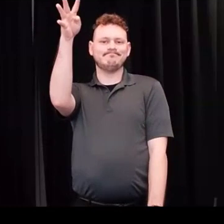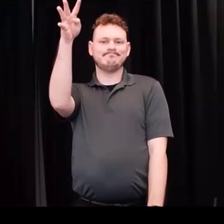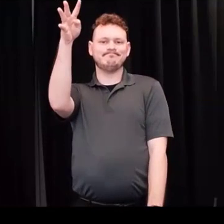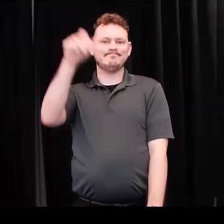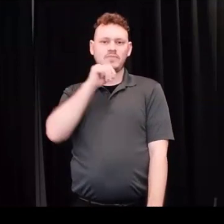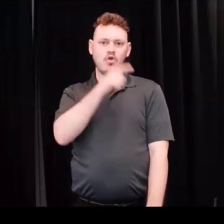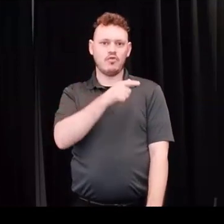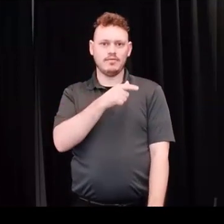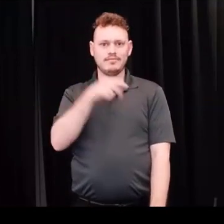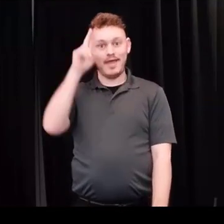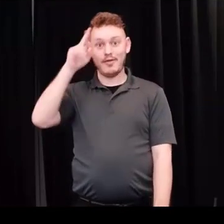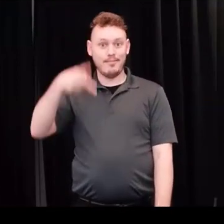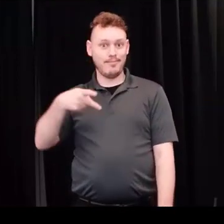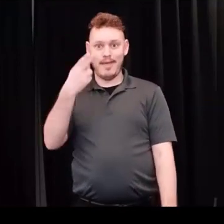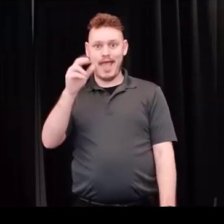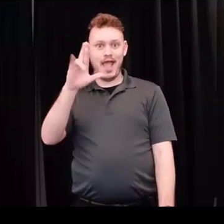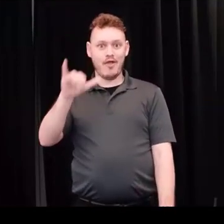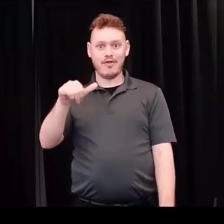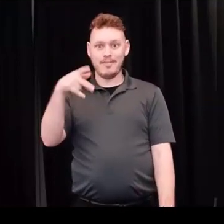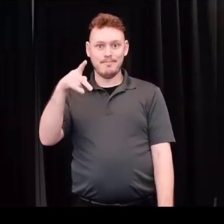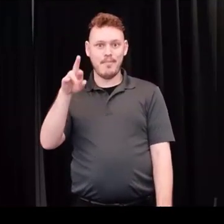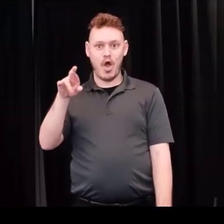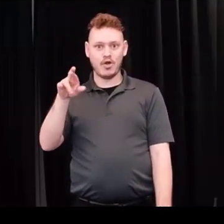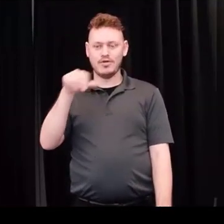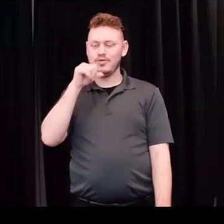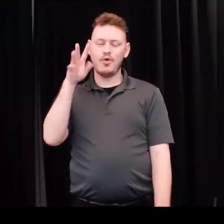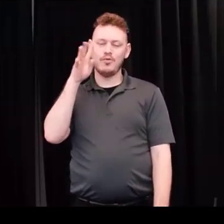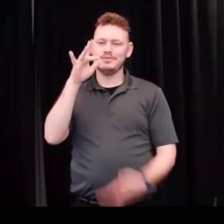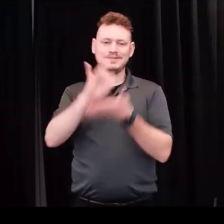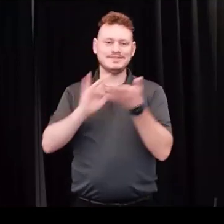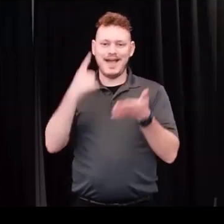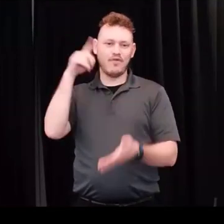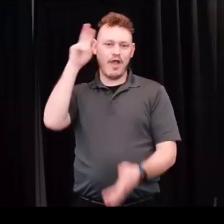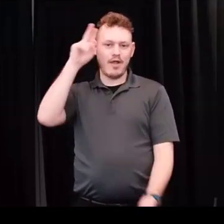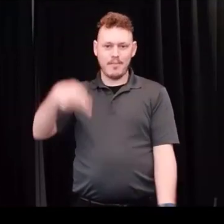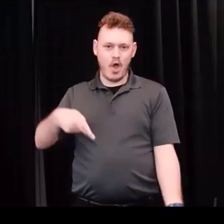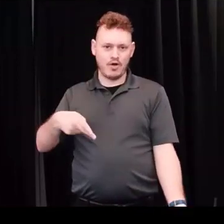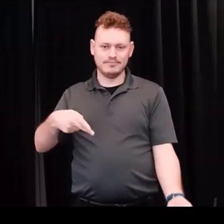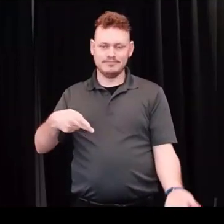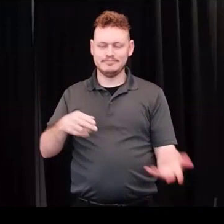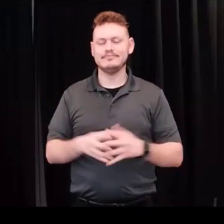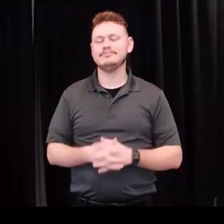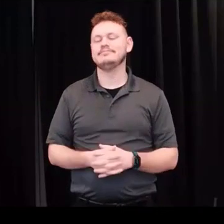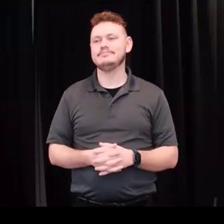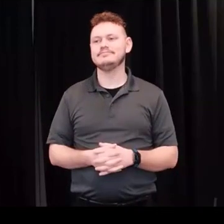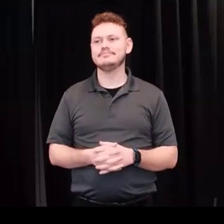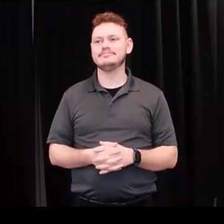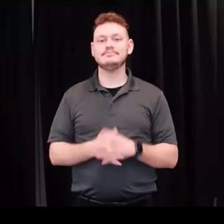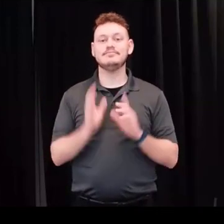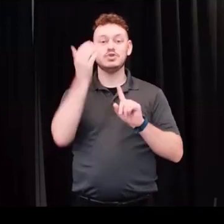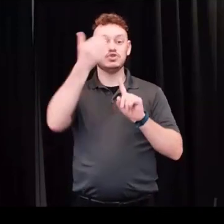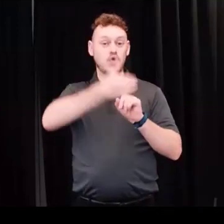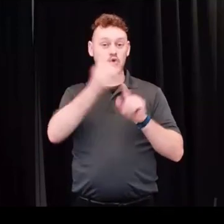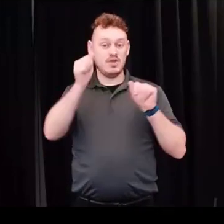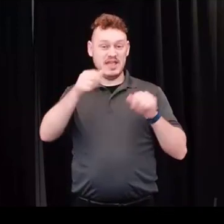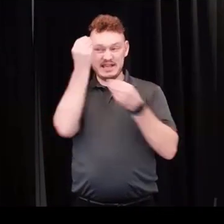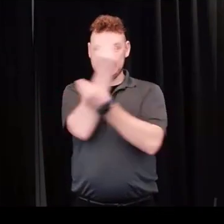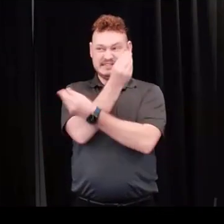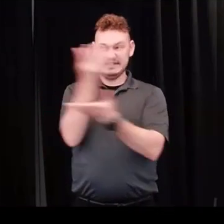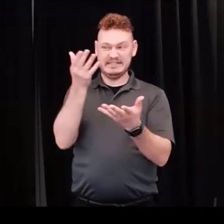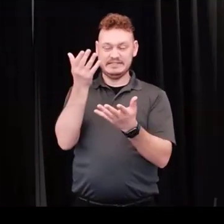Harry Potter. Let's not design for Harry Potter. Personas can give the illusion of a, the illusion